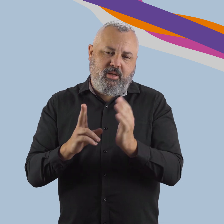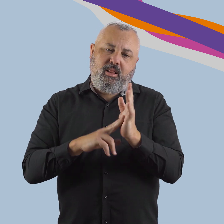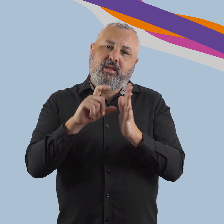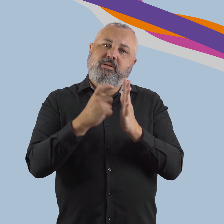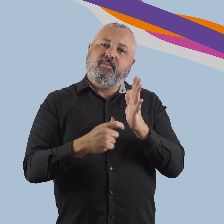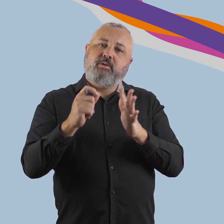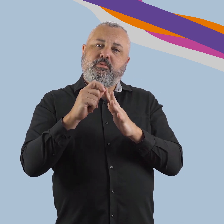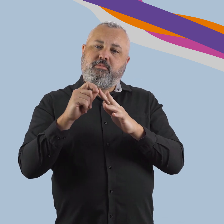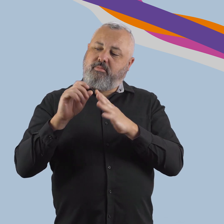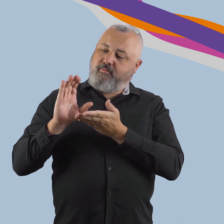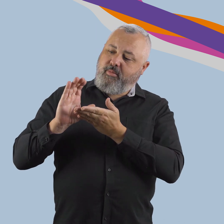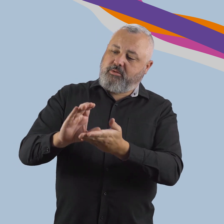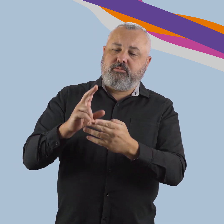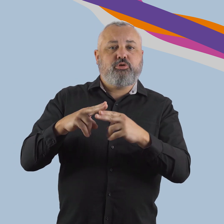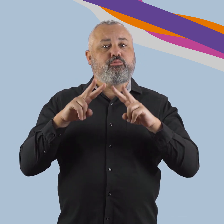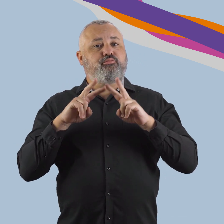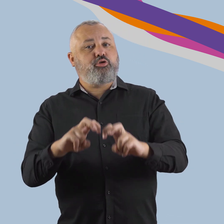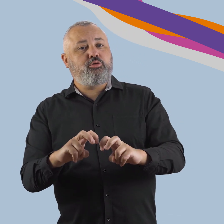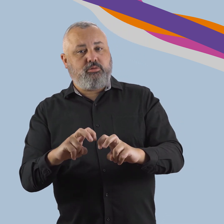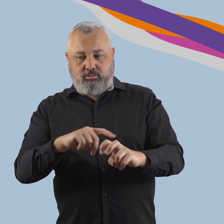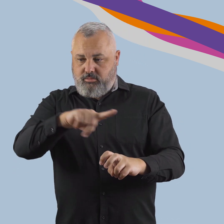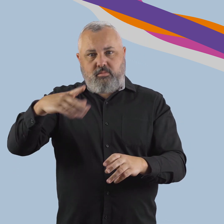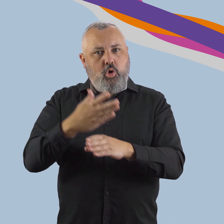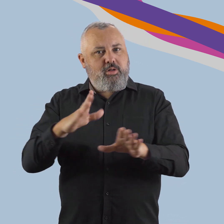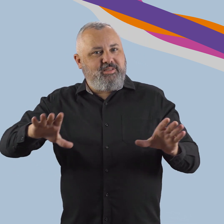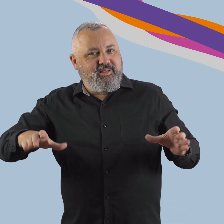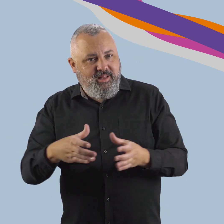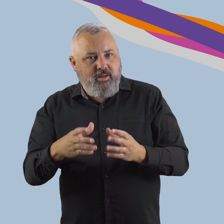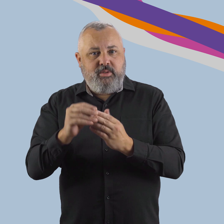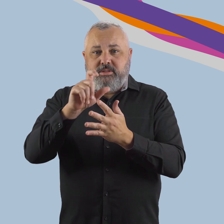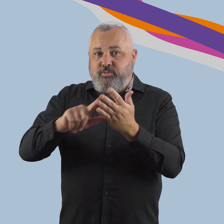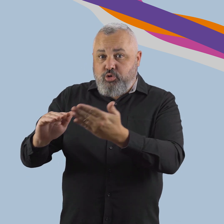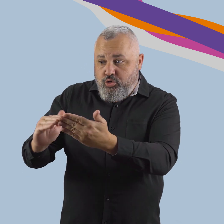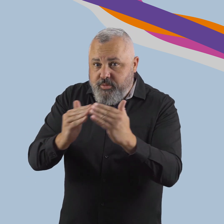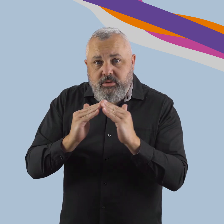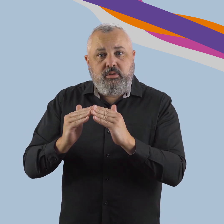We fund research and work in partnership with the disability community and